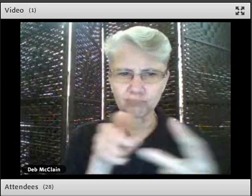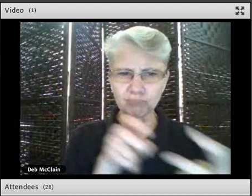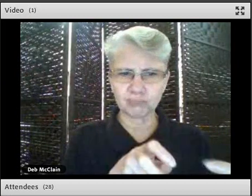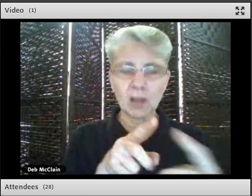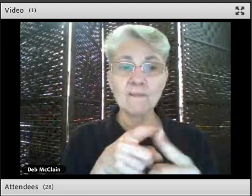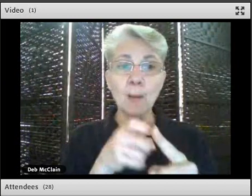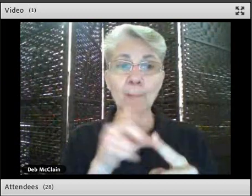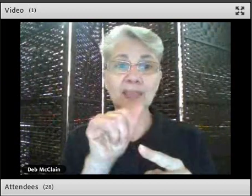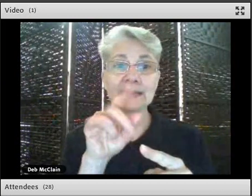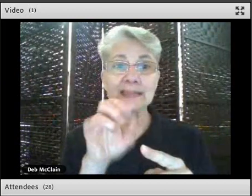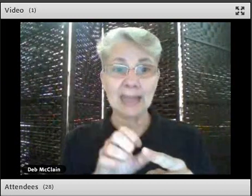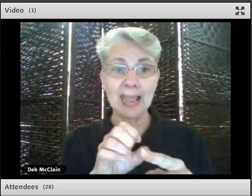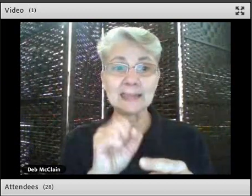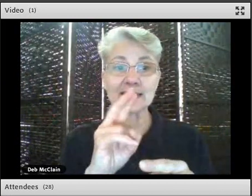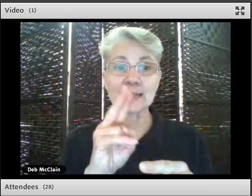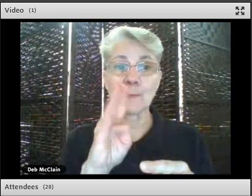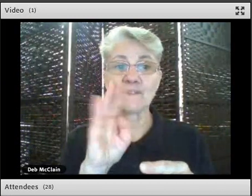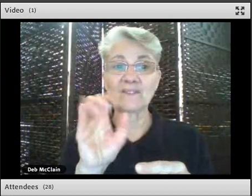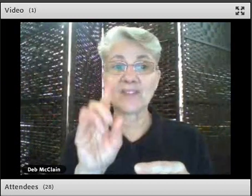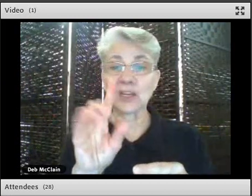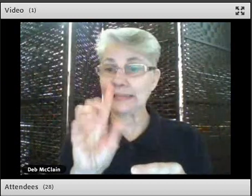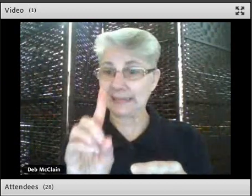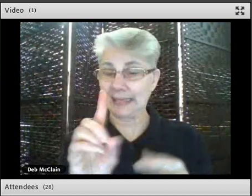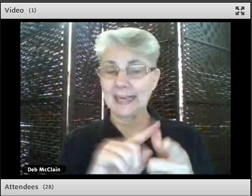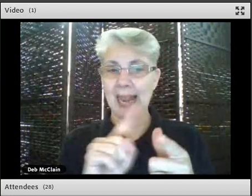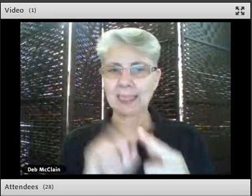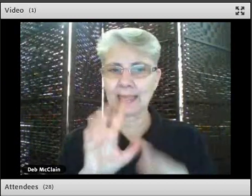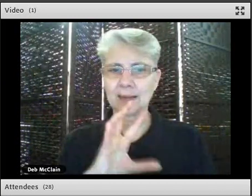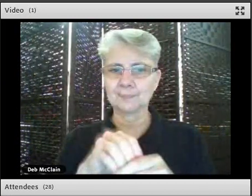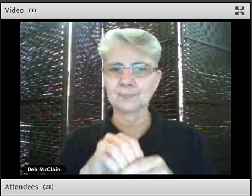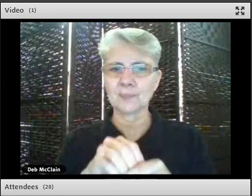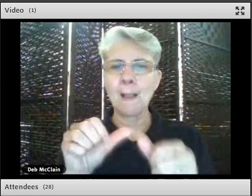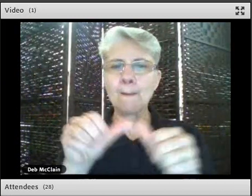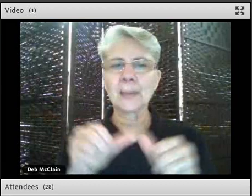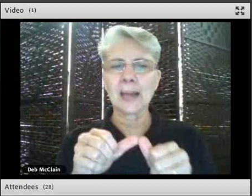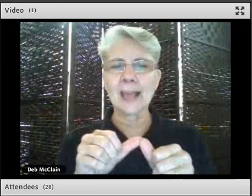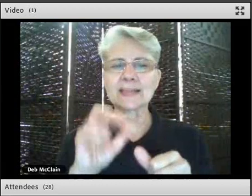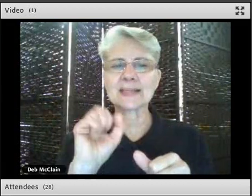So we've got the nice mnemonic there of "P" for place and "D" for date.